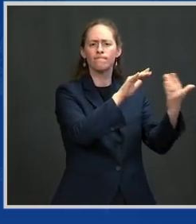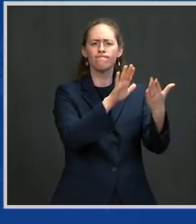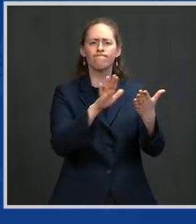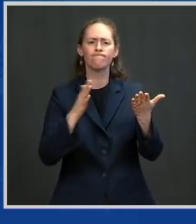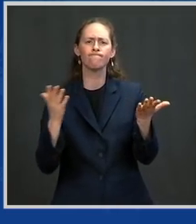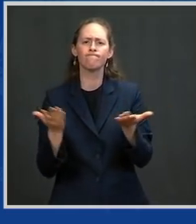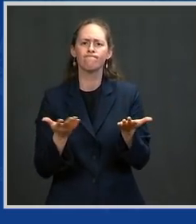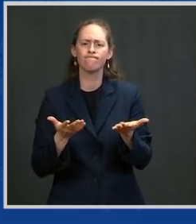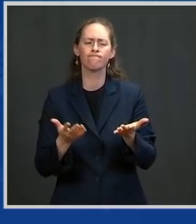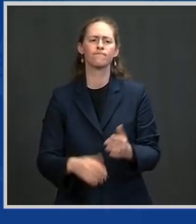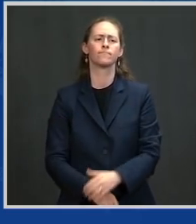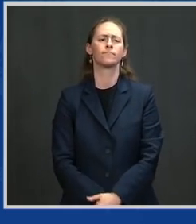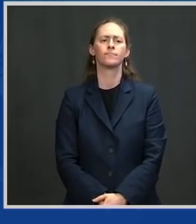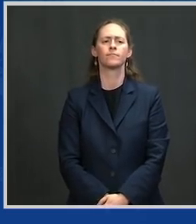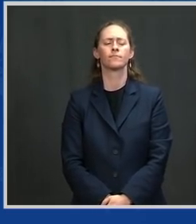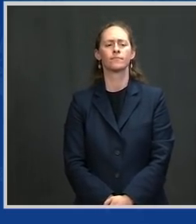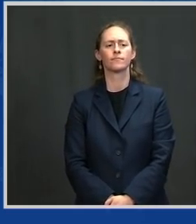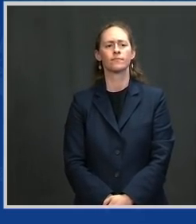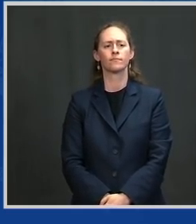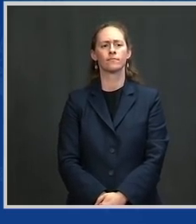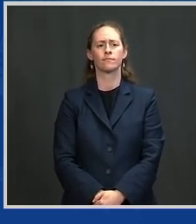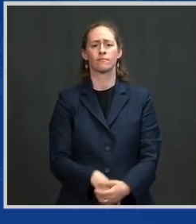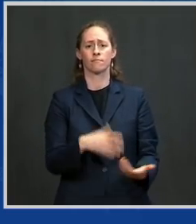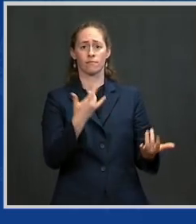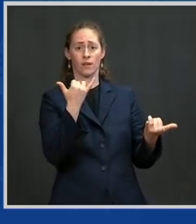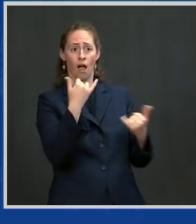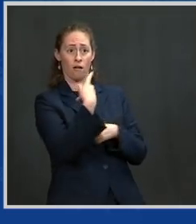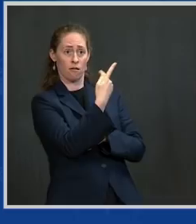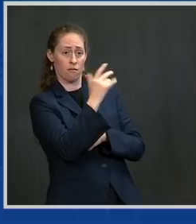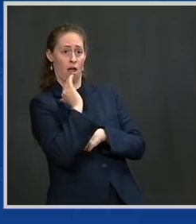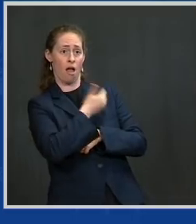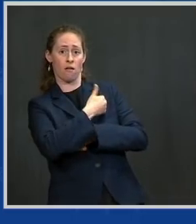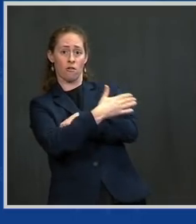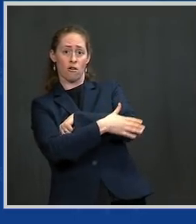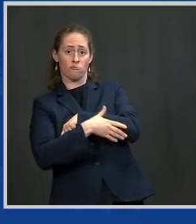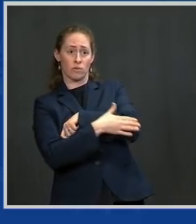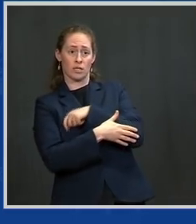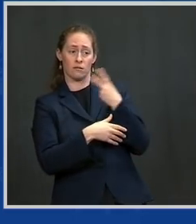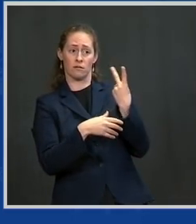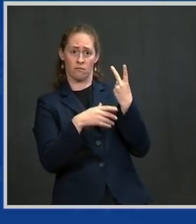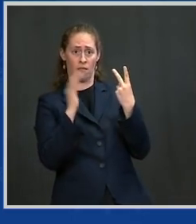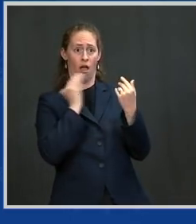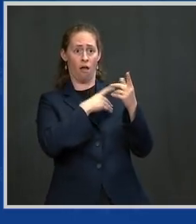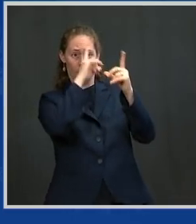Our two countries have big agendas. Our teams are going to continue our discussions,